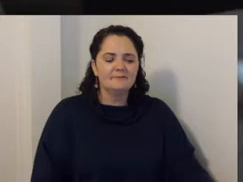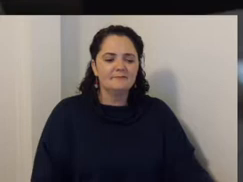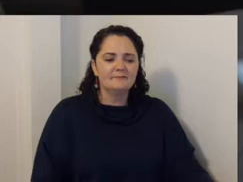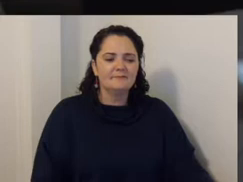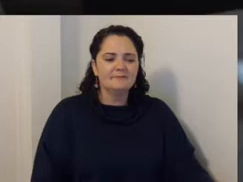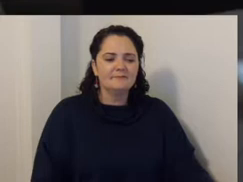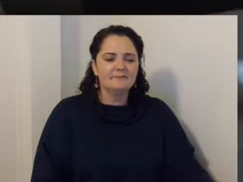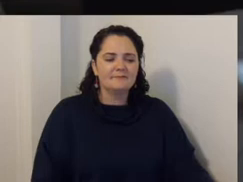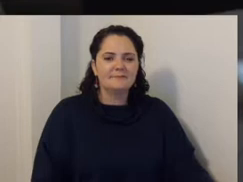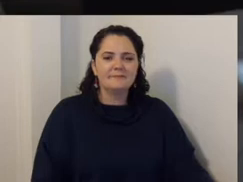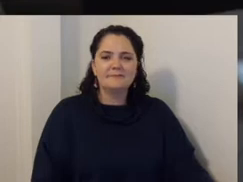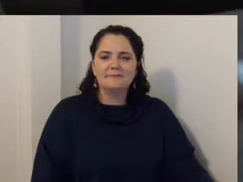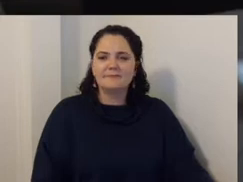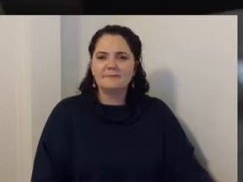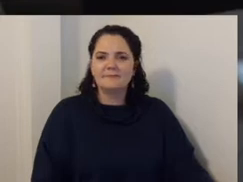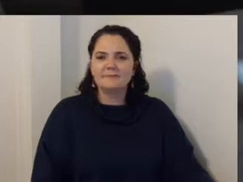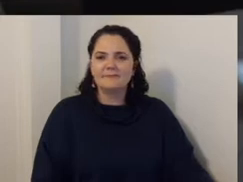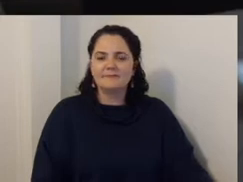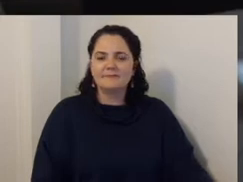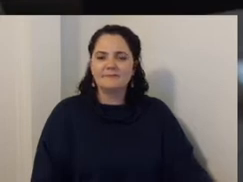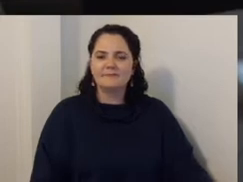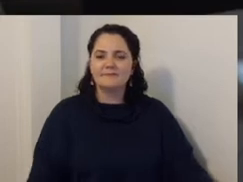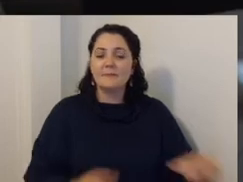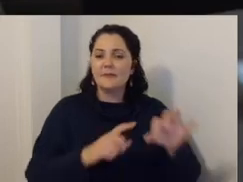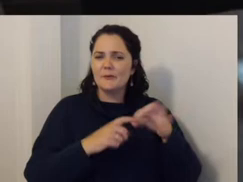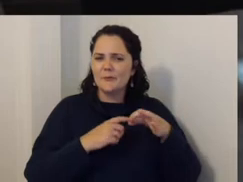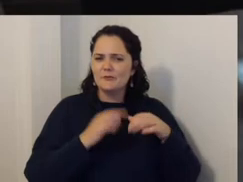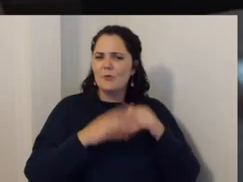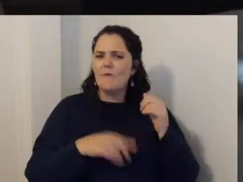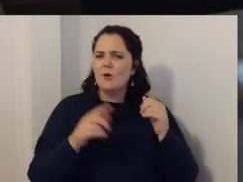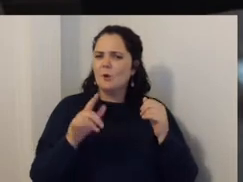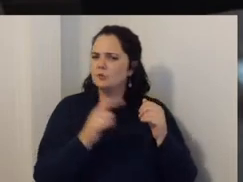Oh look there was a there's a question about what grade of sandpaper I use